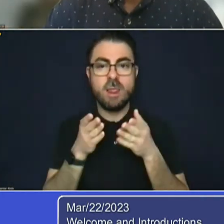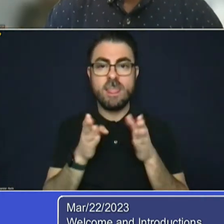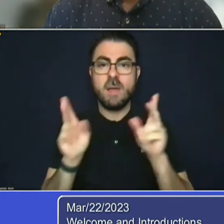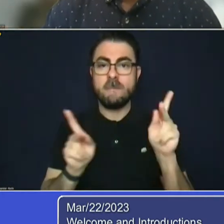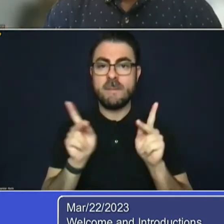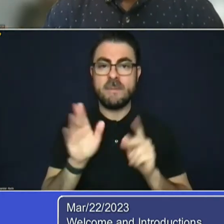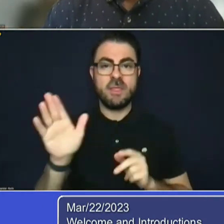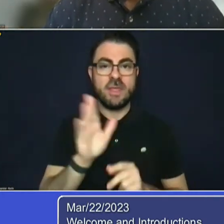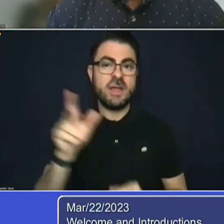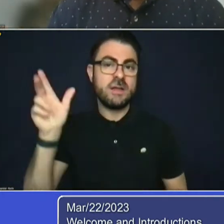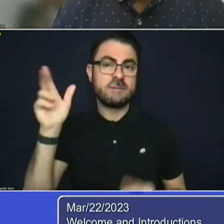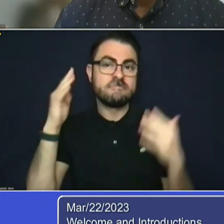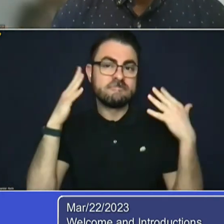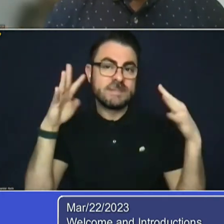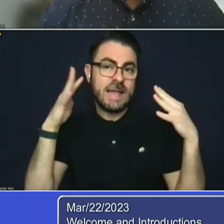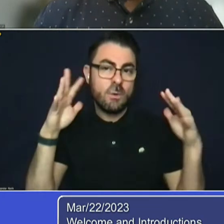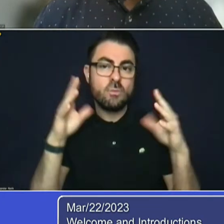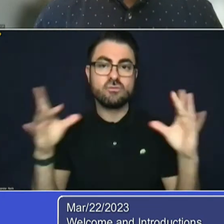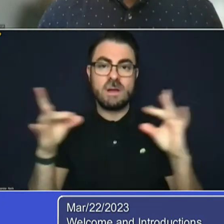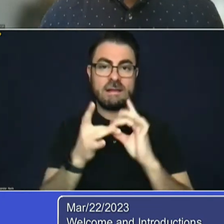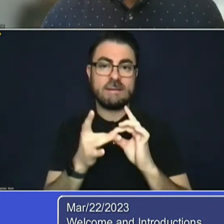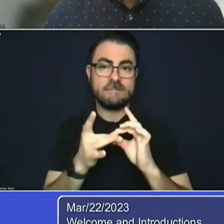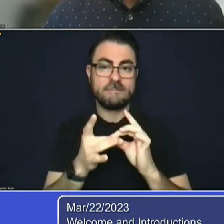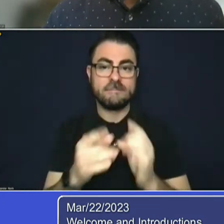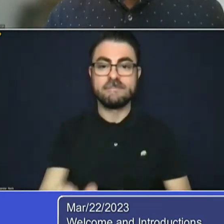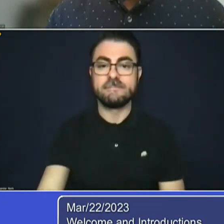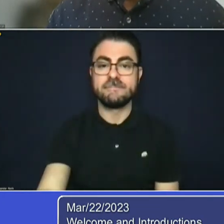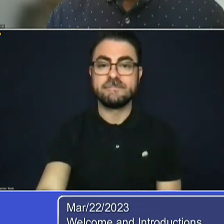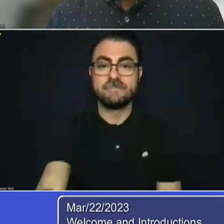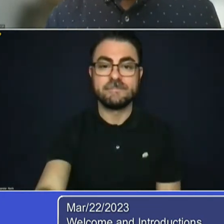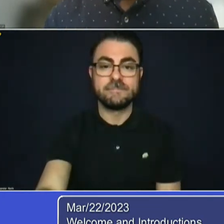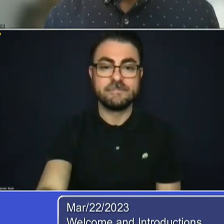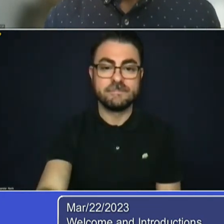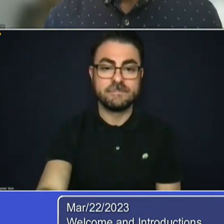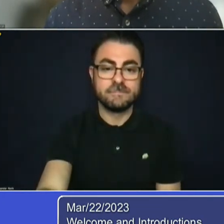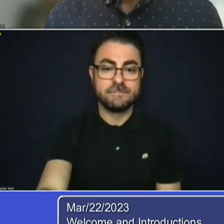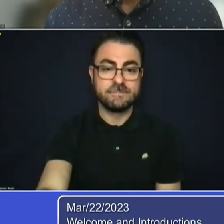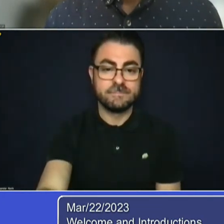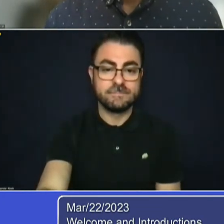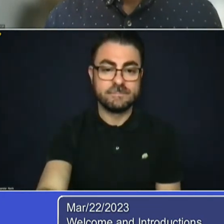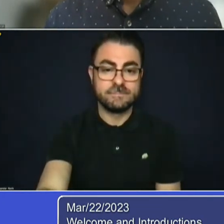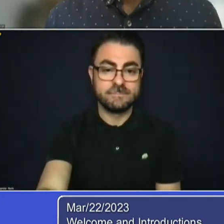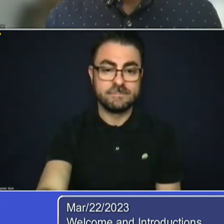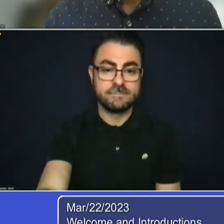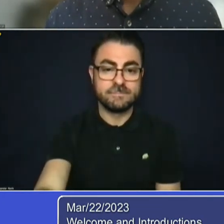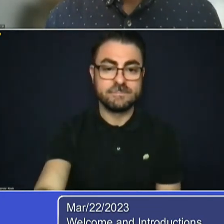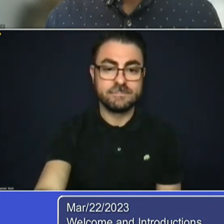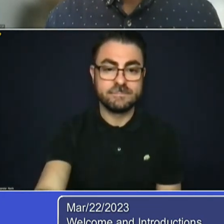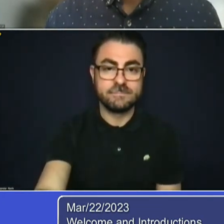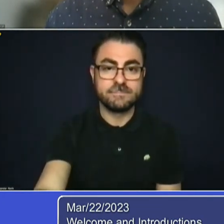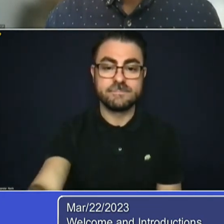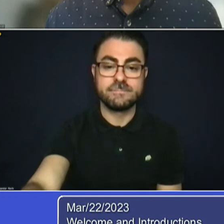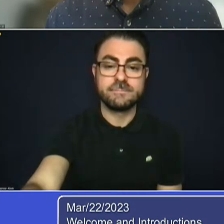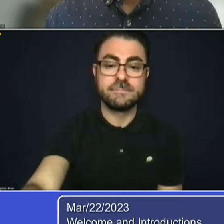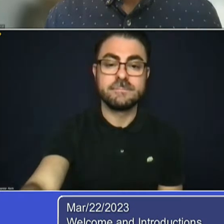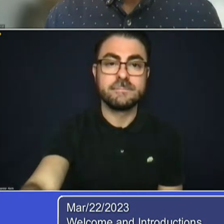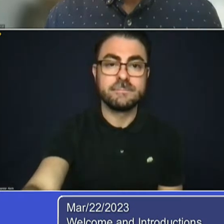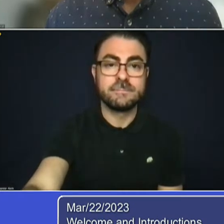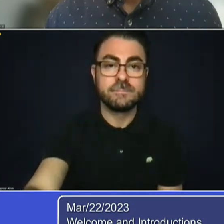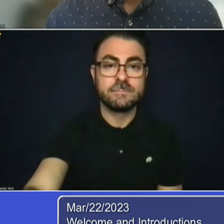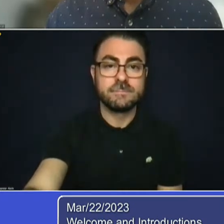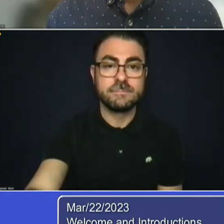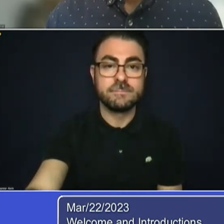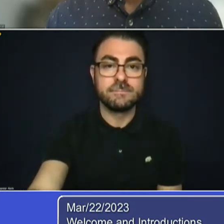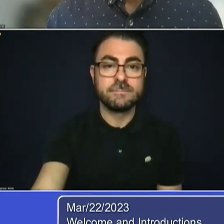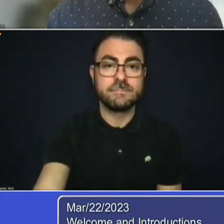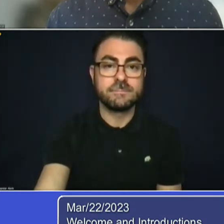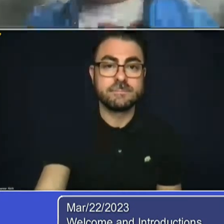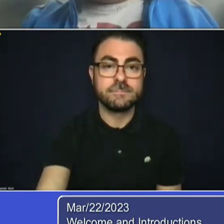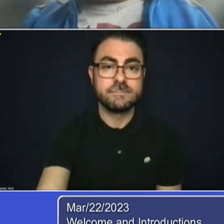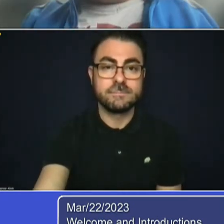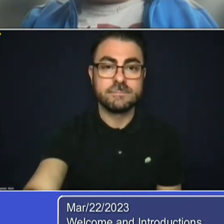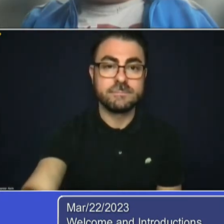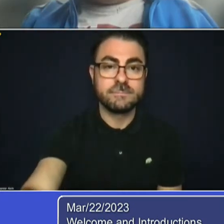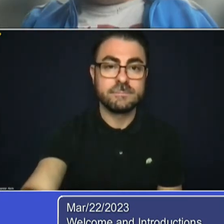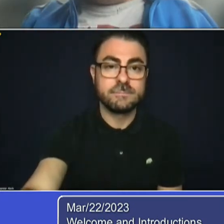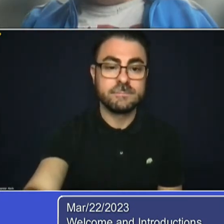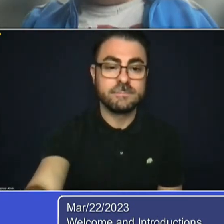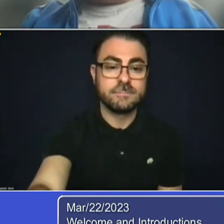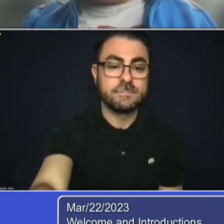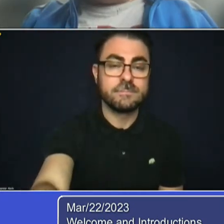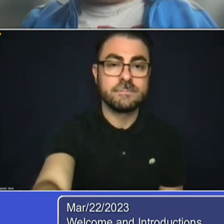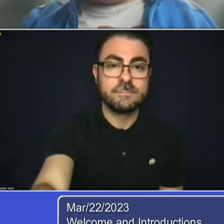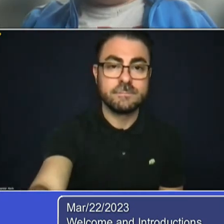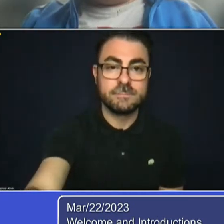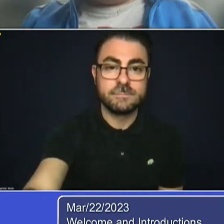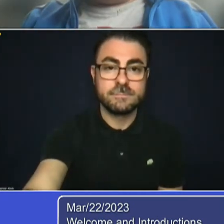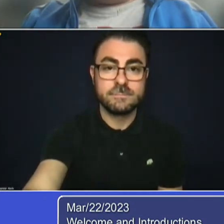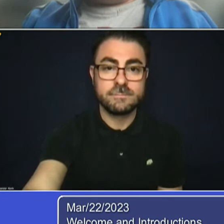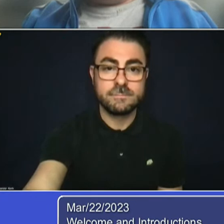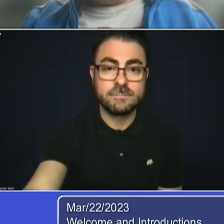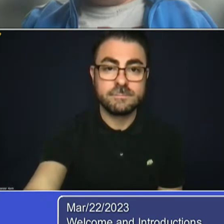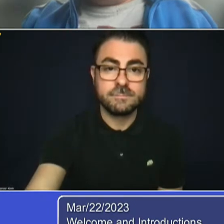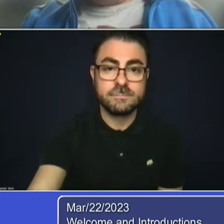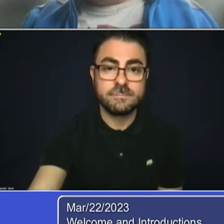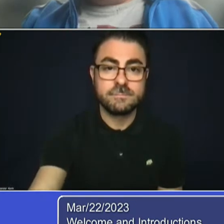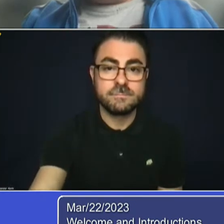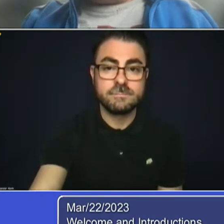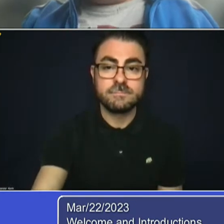TAKE A FEW MOMENTS TO LET